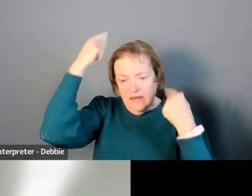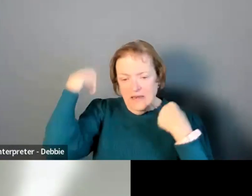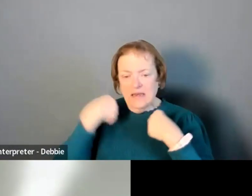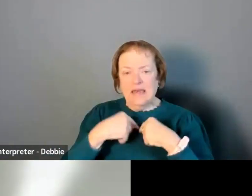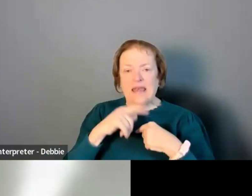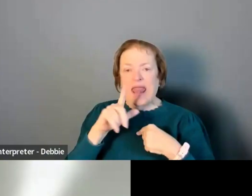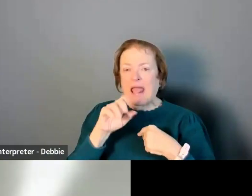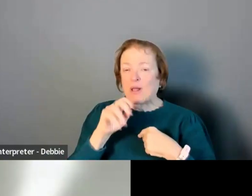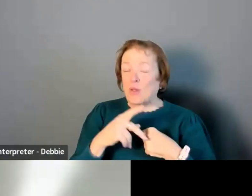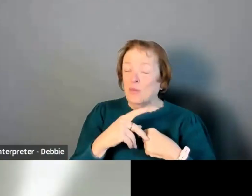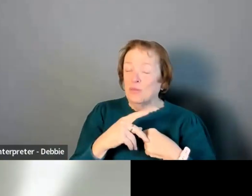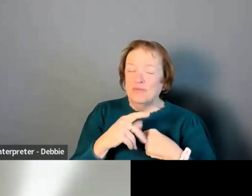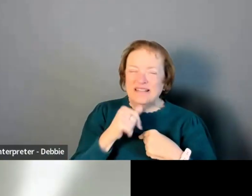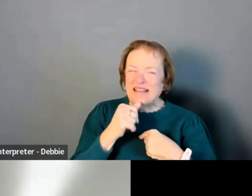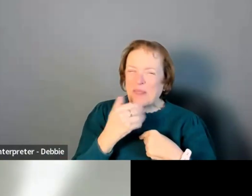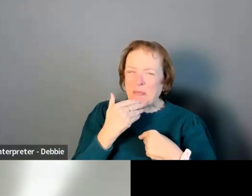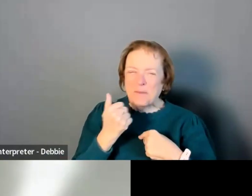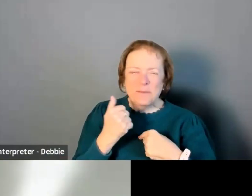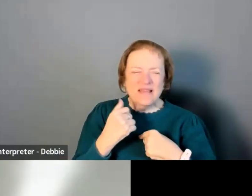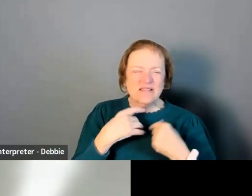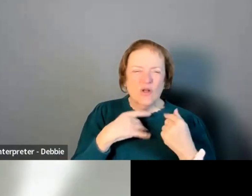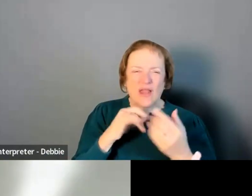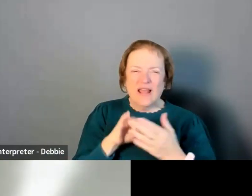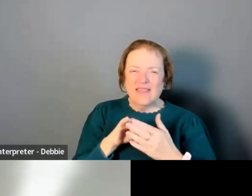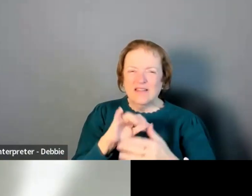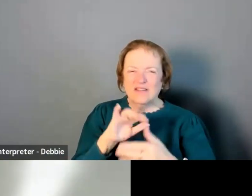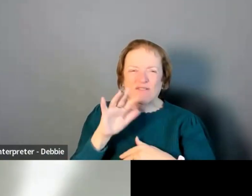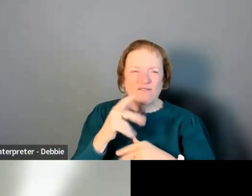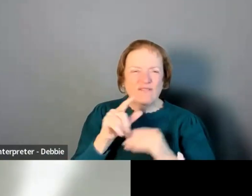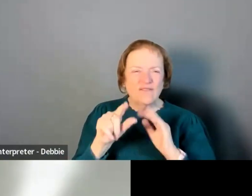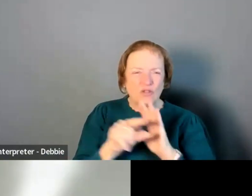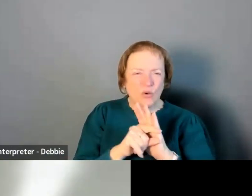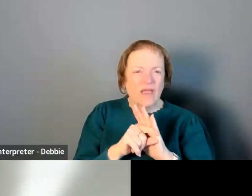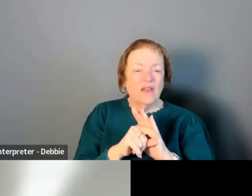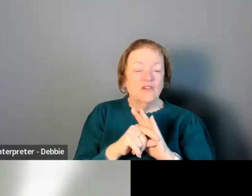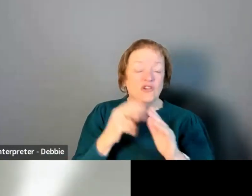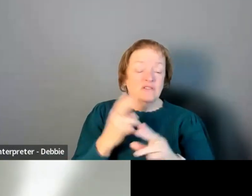it, because she's in 5th grade, and it is a neck loop, and she has to wear that to get FM, but